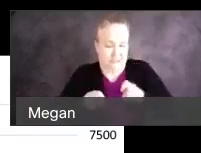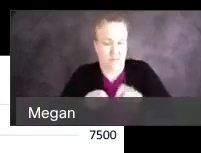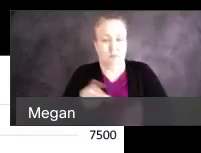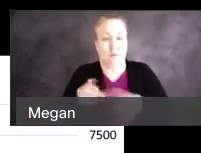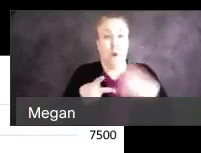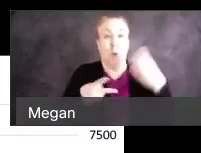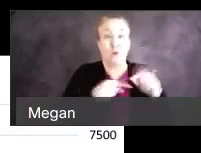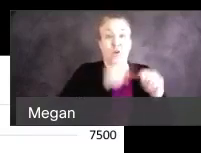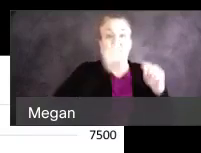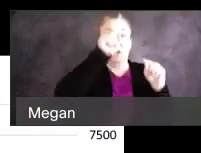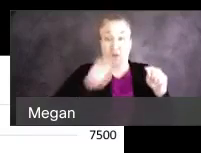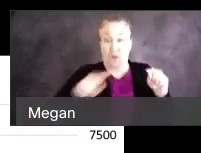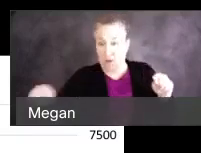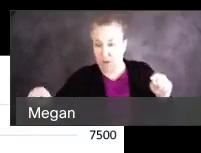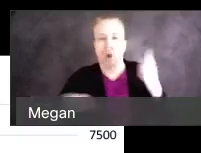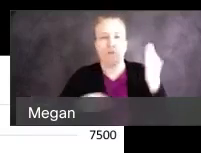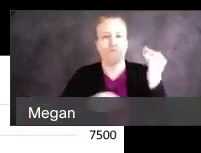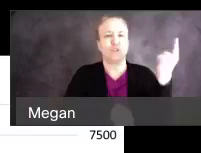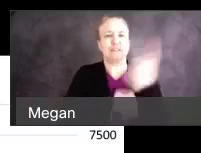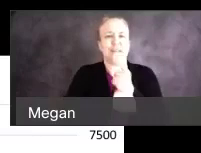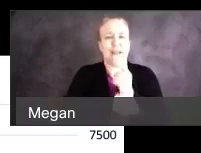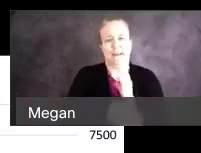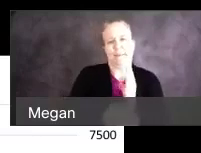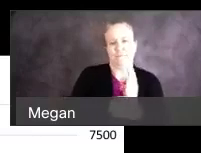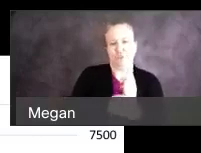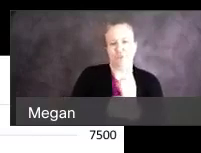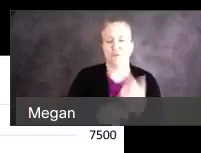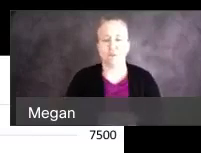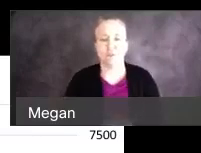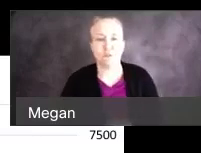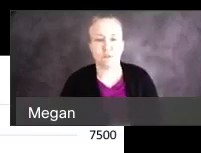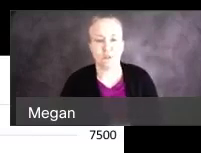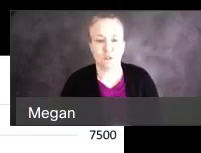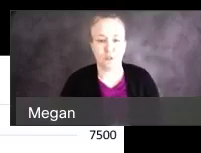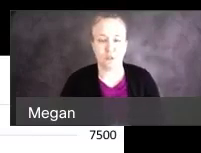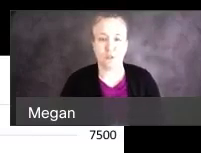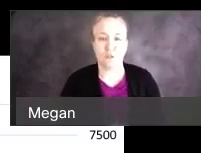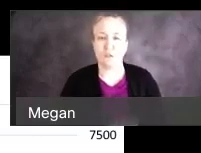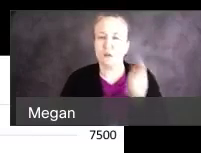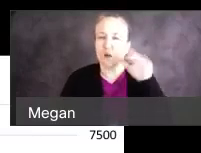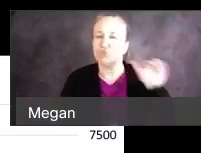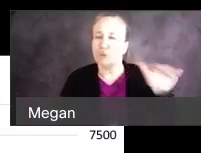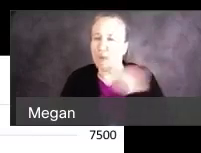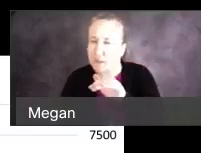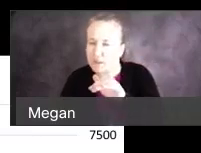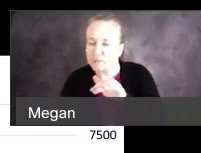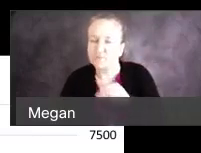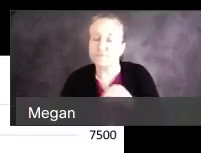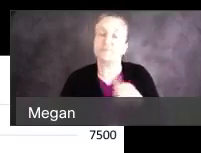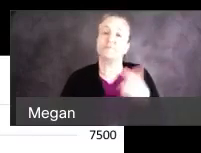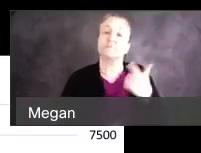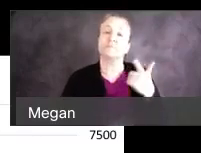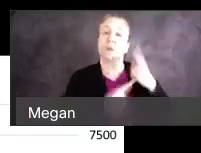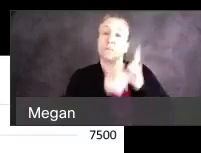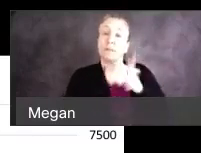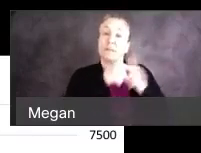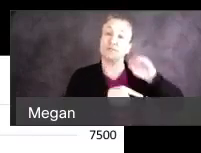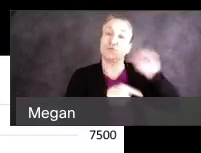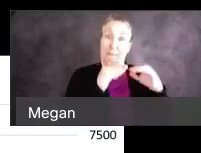14-day running average. As a reminder, a positivity rate below 5% is considered suppression of the